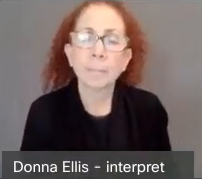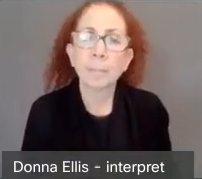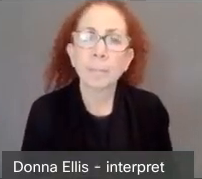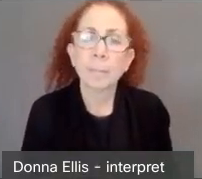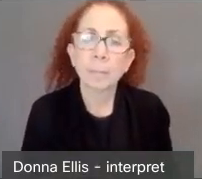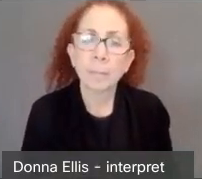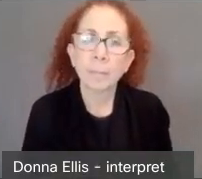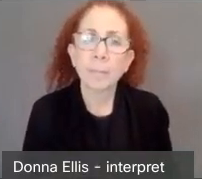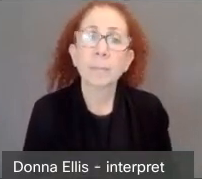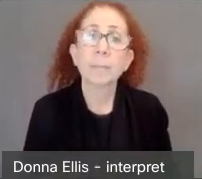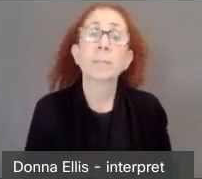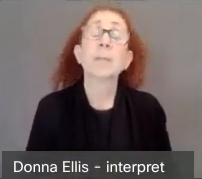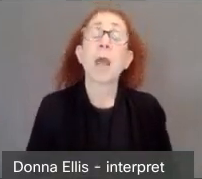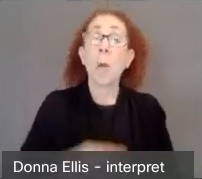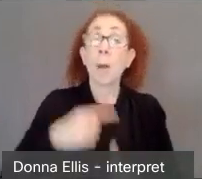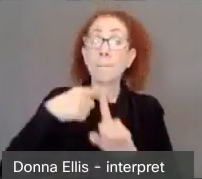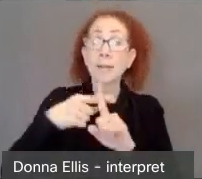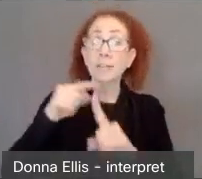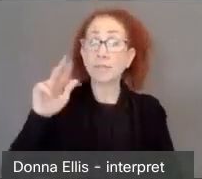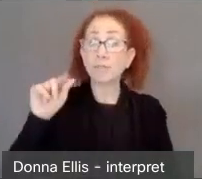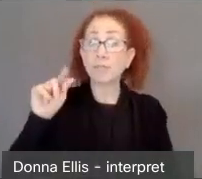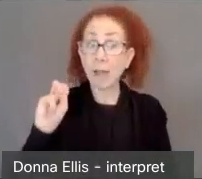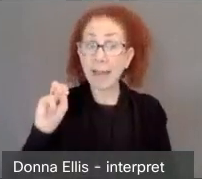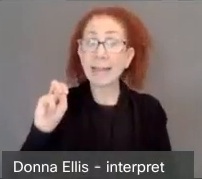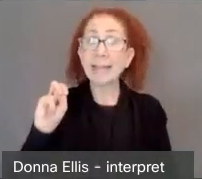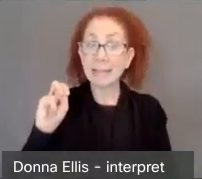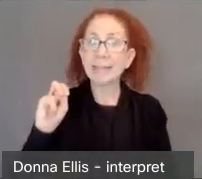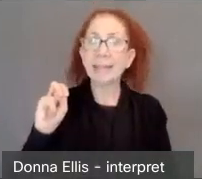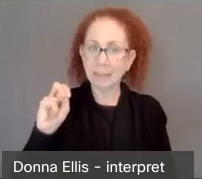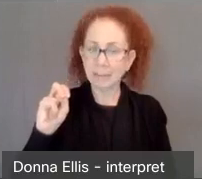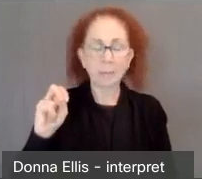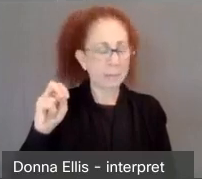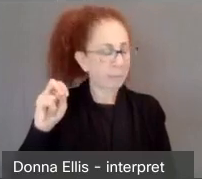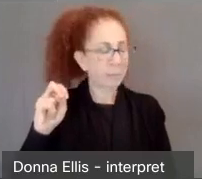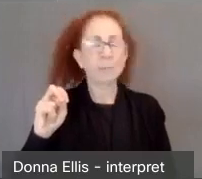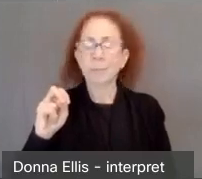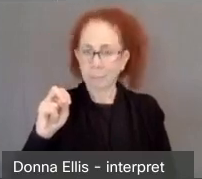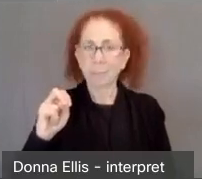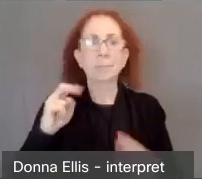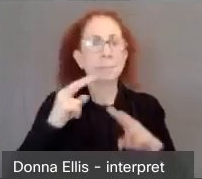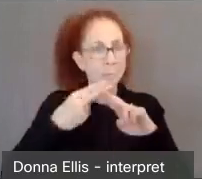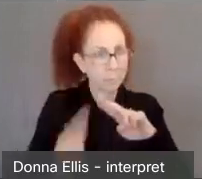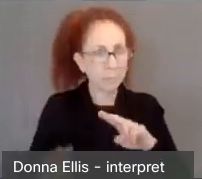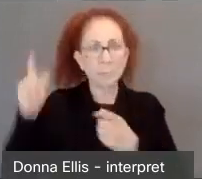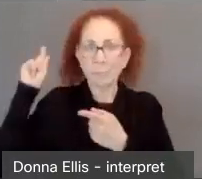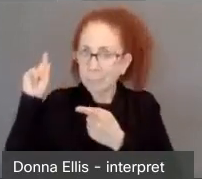Our positivity rate is moving firmly in the right direction, which is really great news.